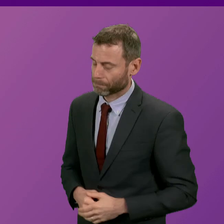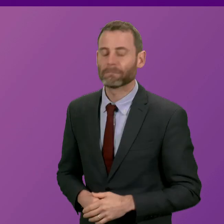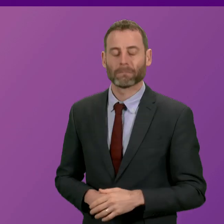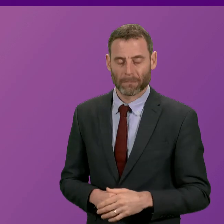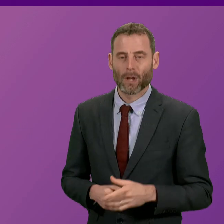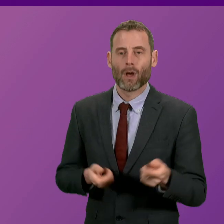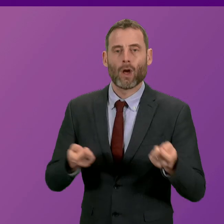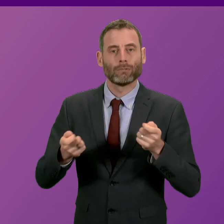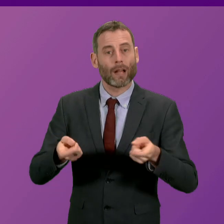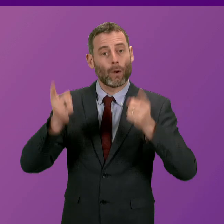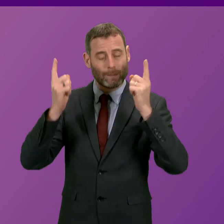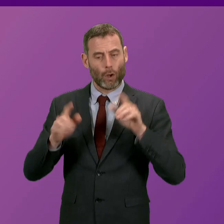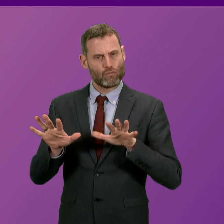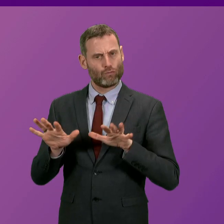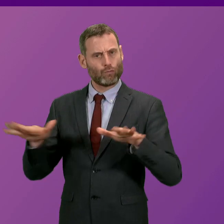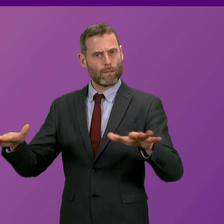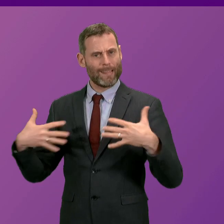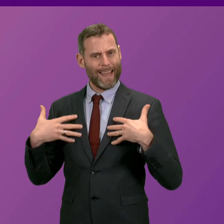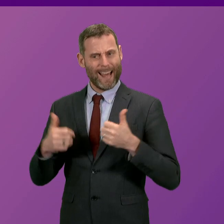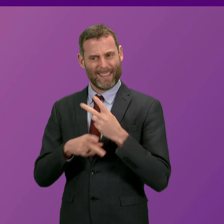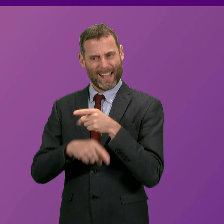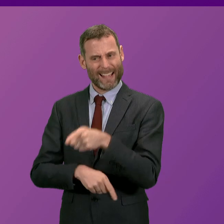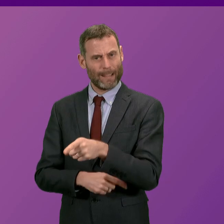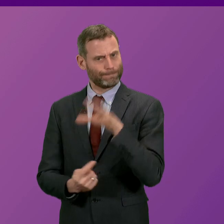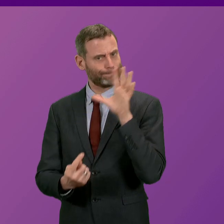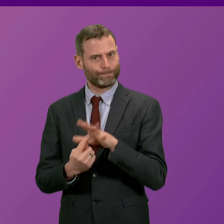Rural healthcare is a key priority for the Scottish Liberal Democrats. The Government